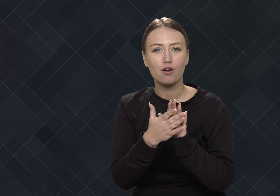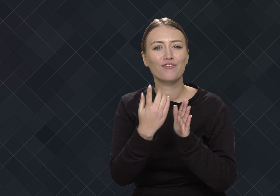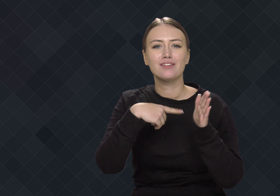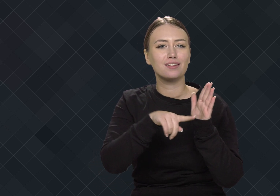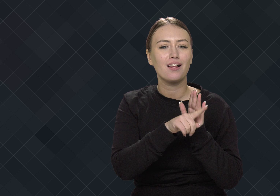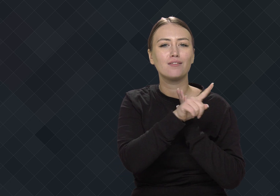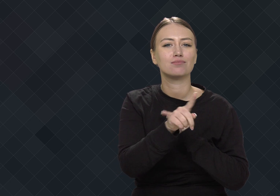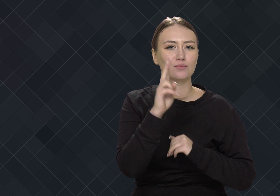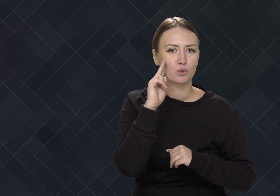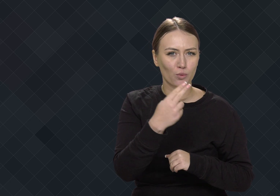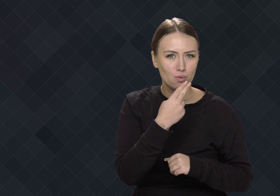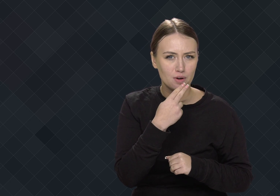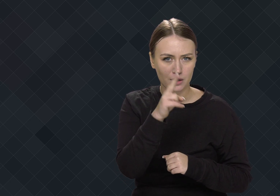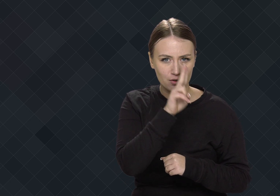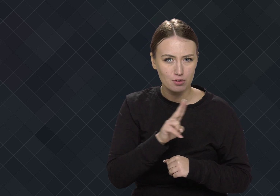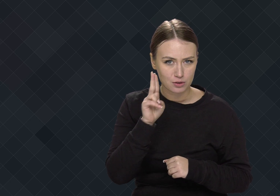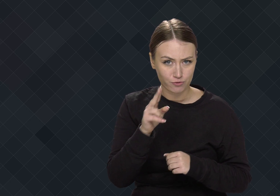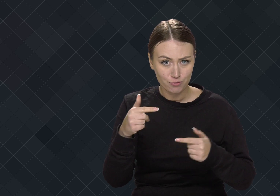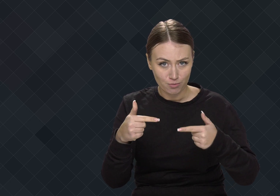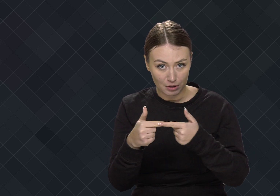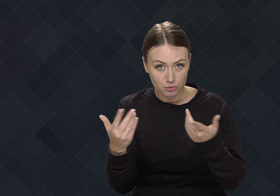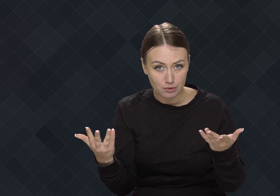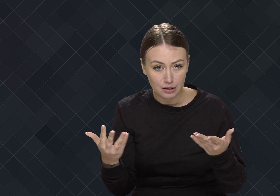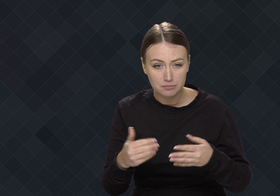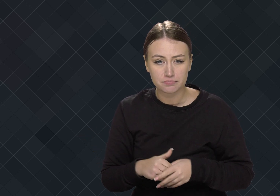for their deaf parents?